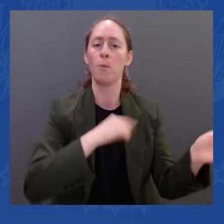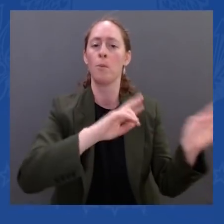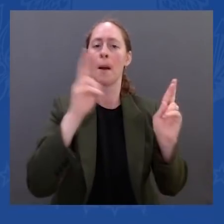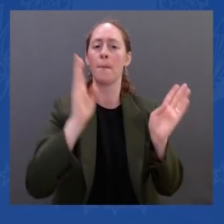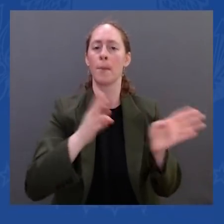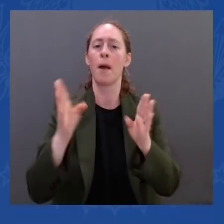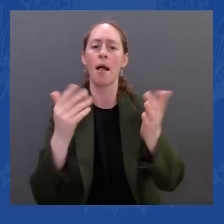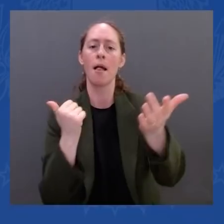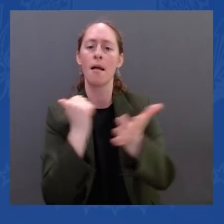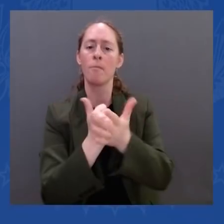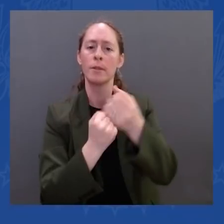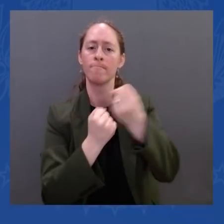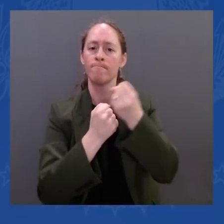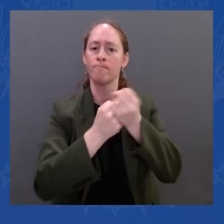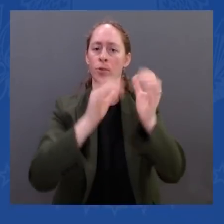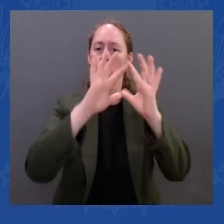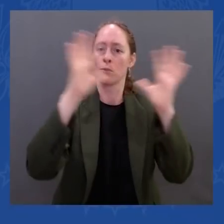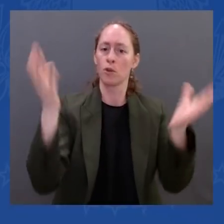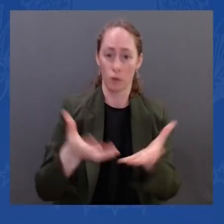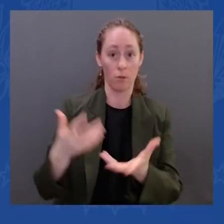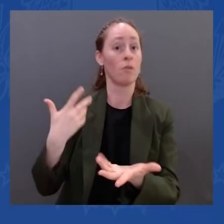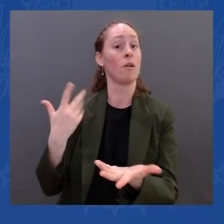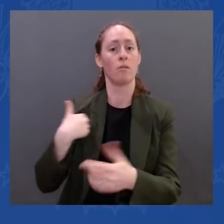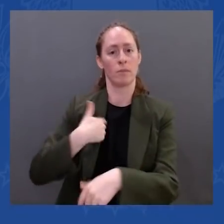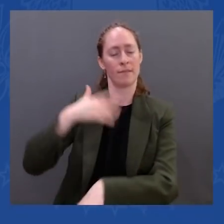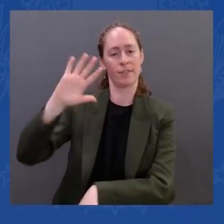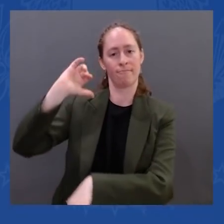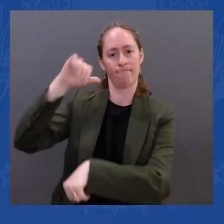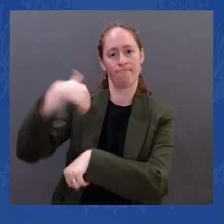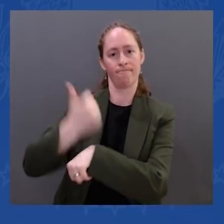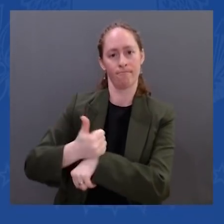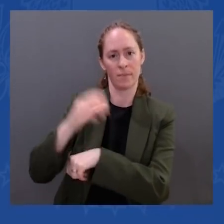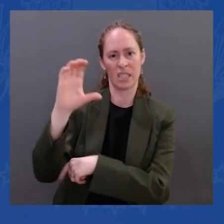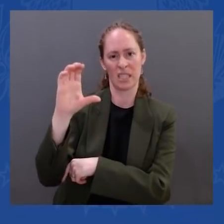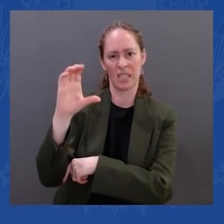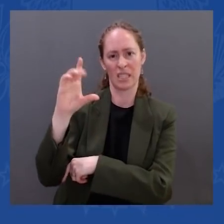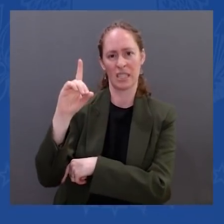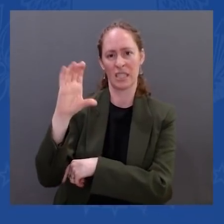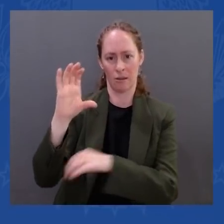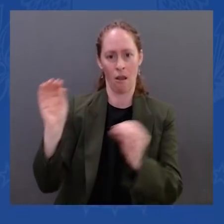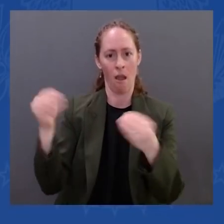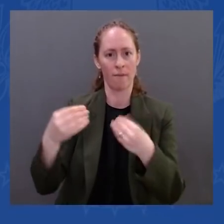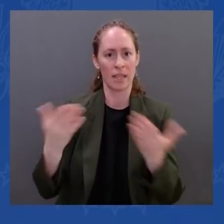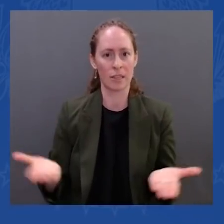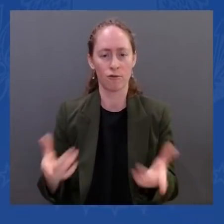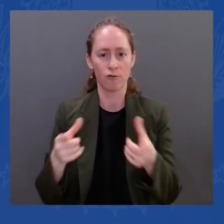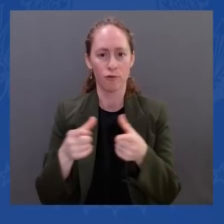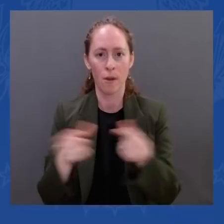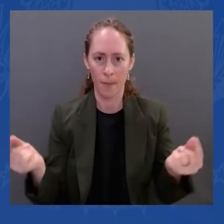to tackle the climate crisis. And after this, the United States and Japan, together with 11 other nations,